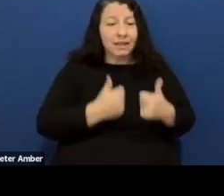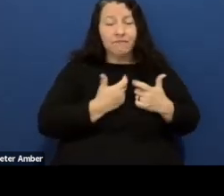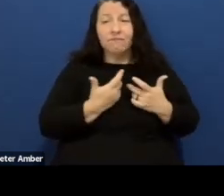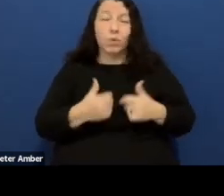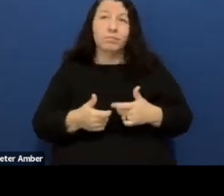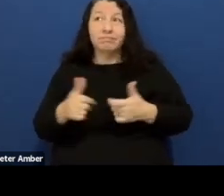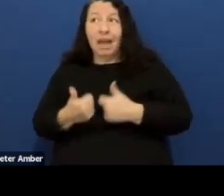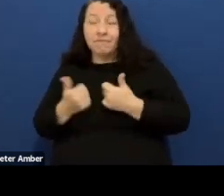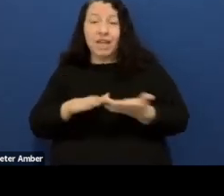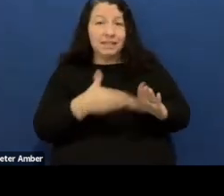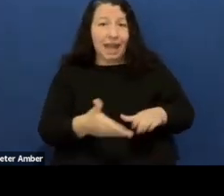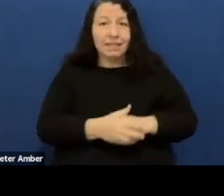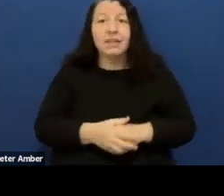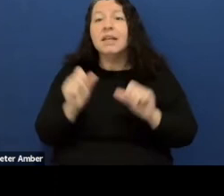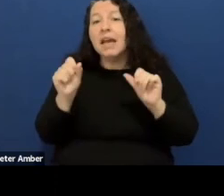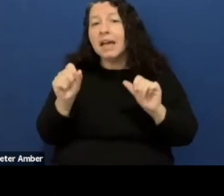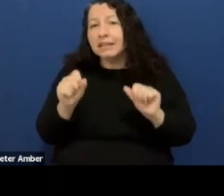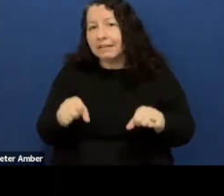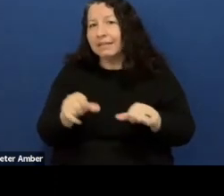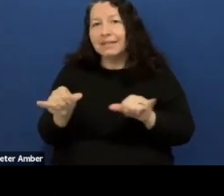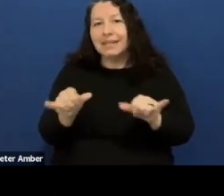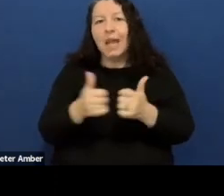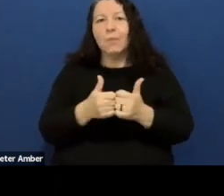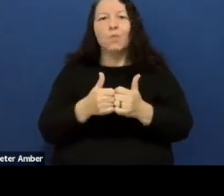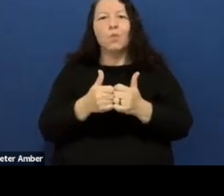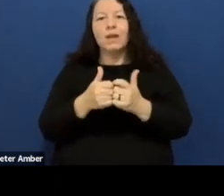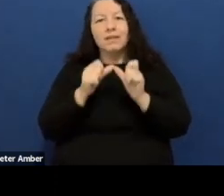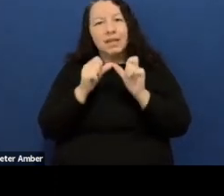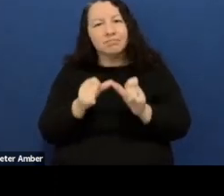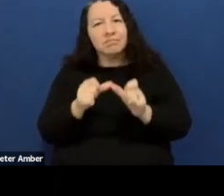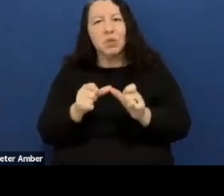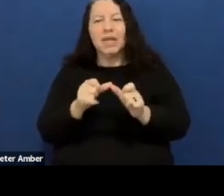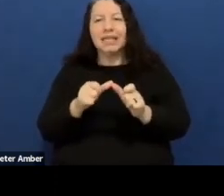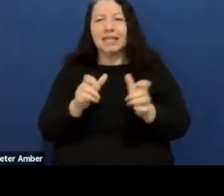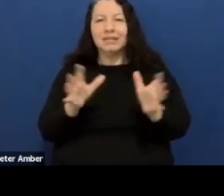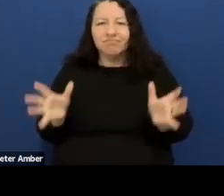life and death. So can countering social isolation and ensuring vibrant,